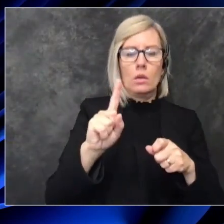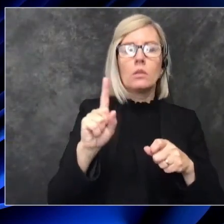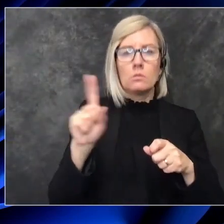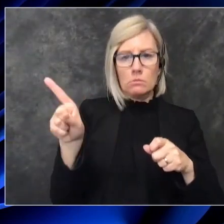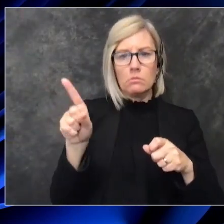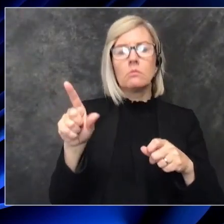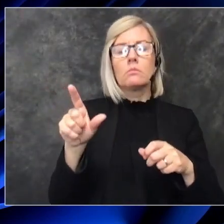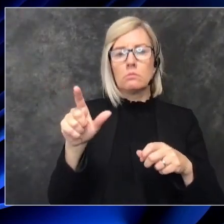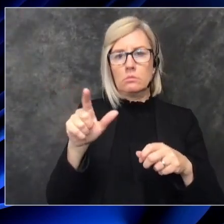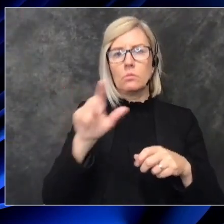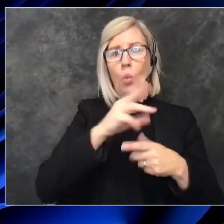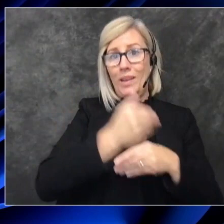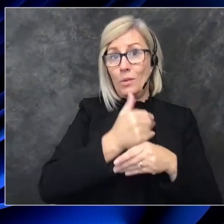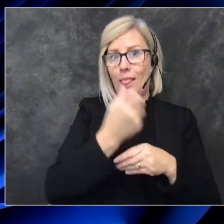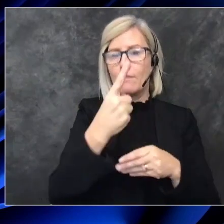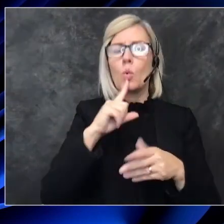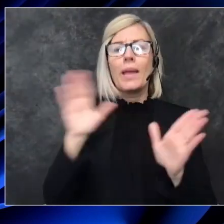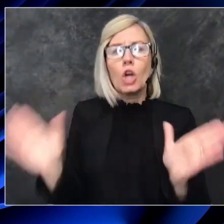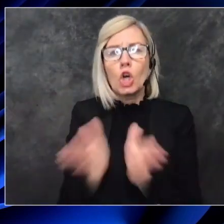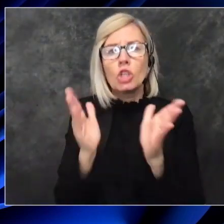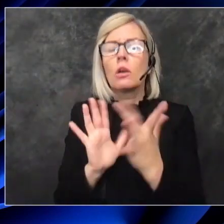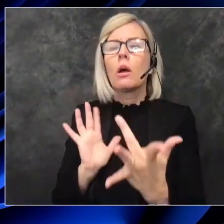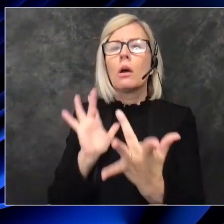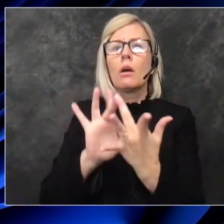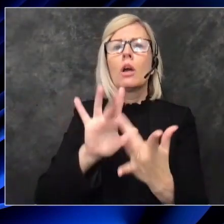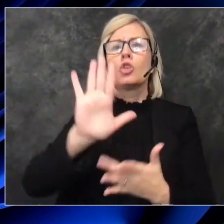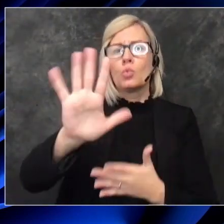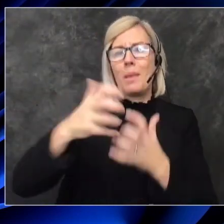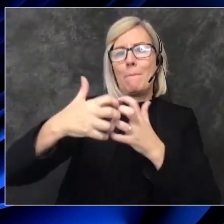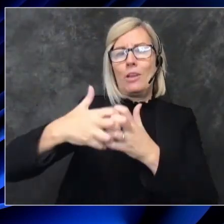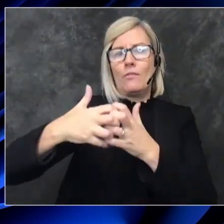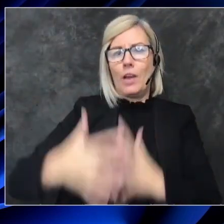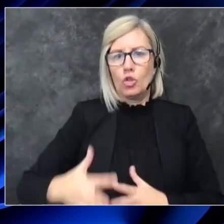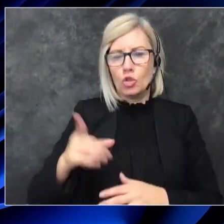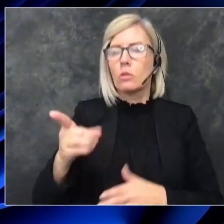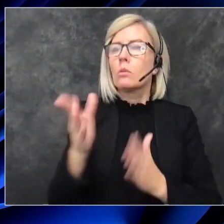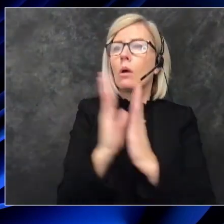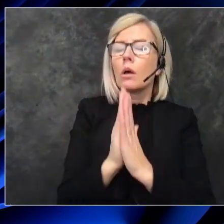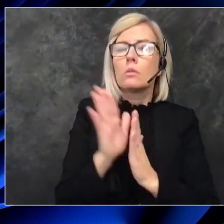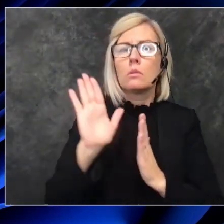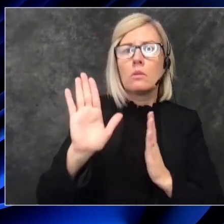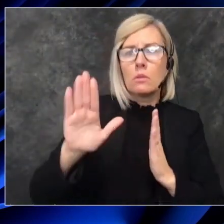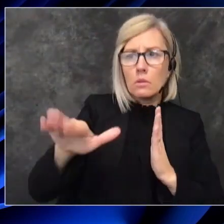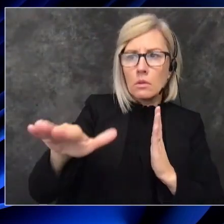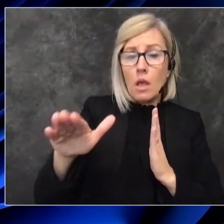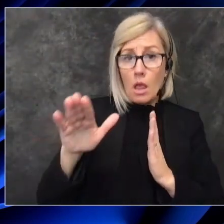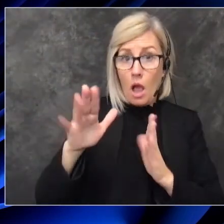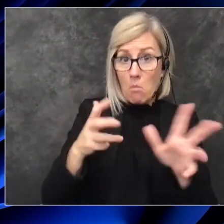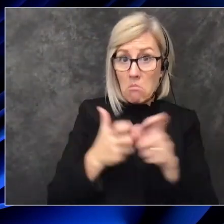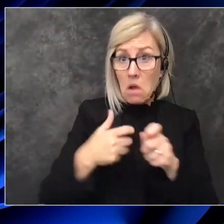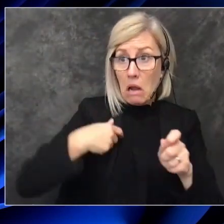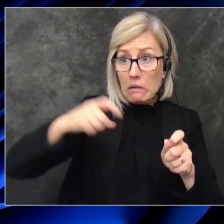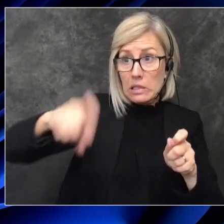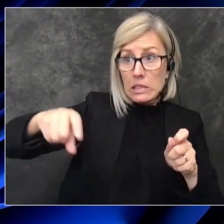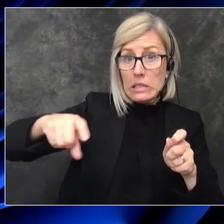we encourage you to do is reach out to your manufacturer and find out if it's an upgrade that you need, whether it's a paid for upgrade